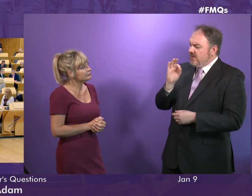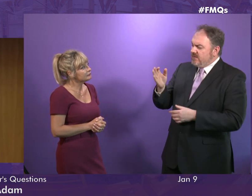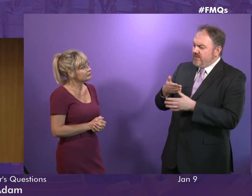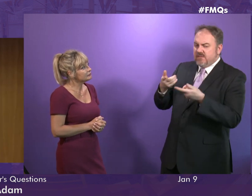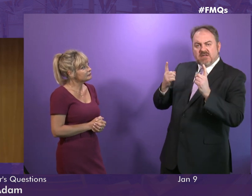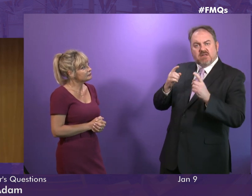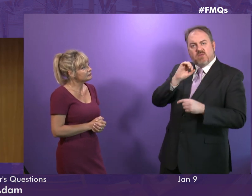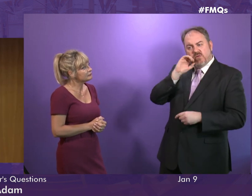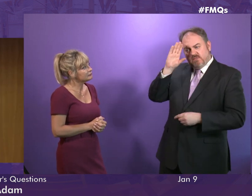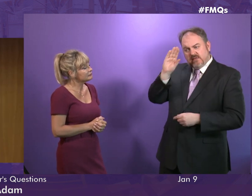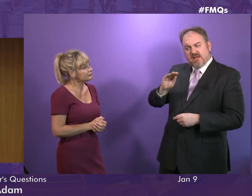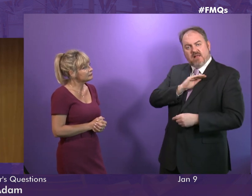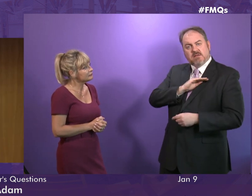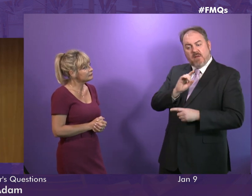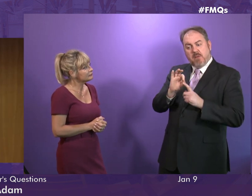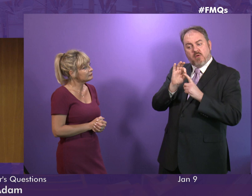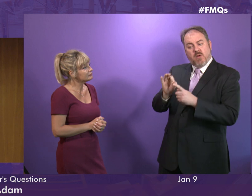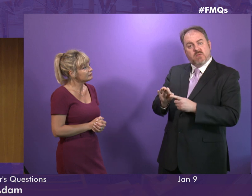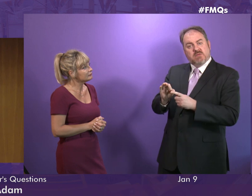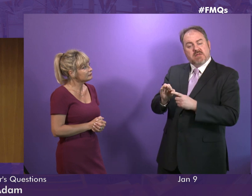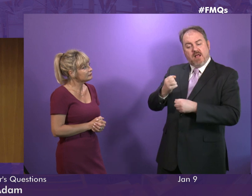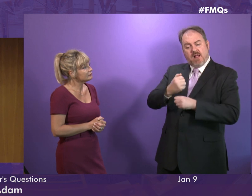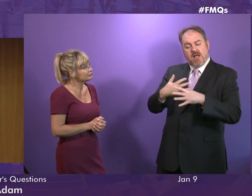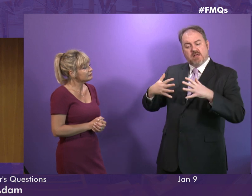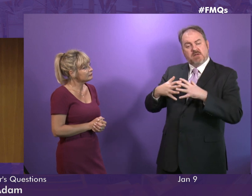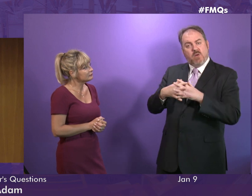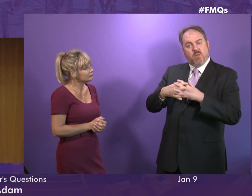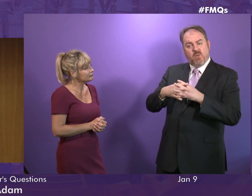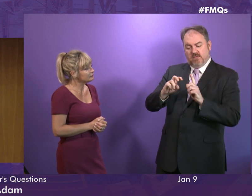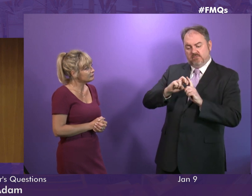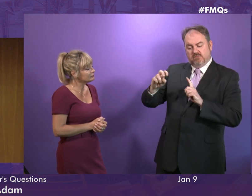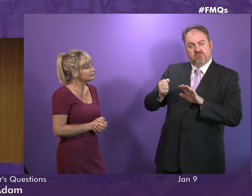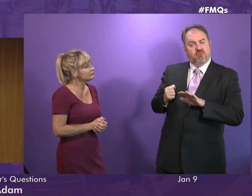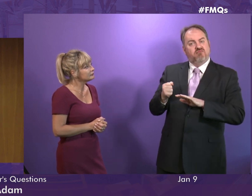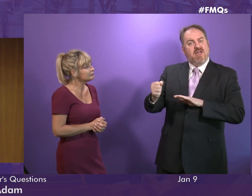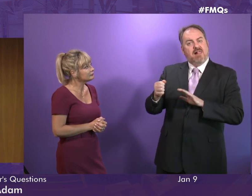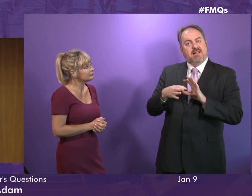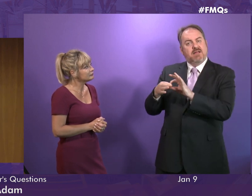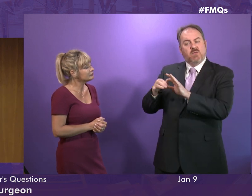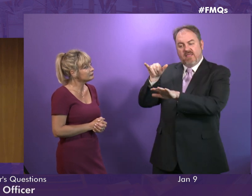provide an update on the proposed Glasgow metro rail system that will connect Glasgow airport to the rail network.